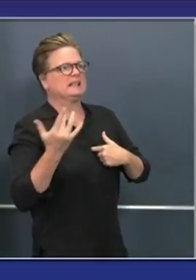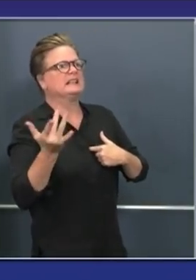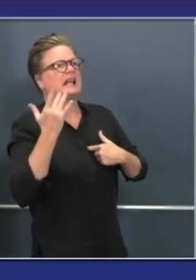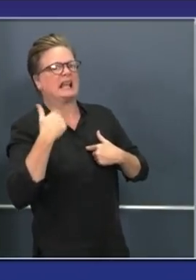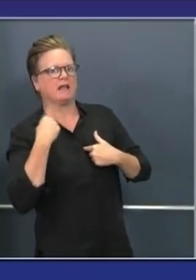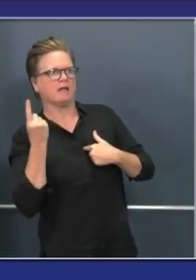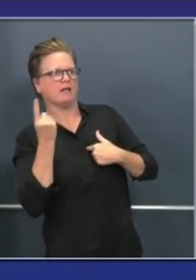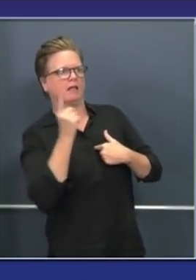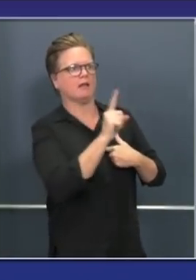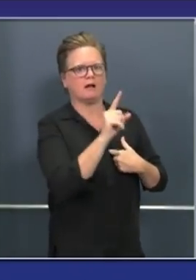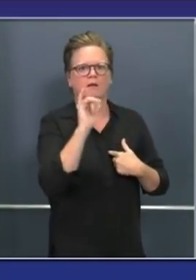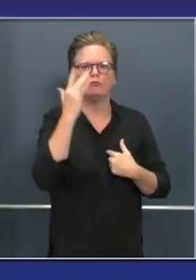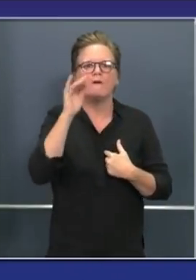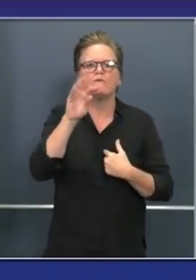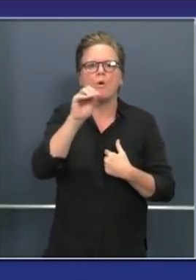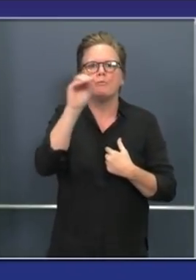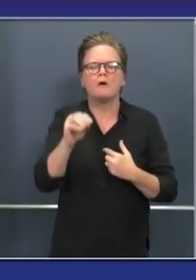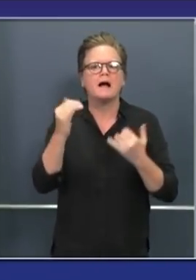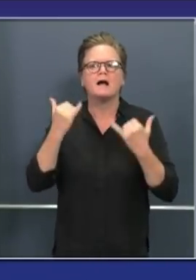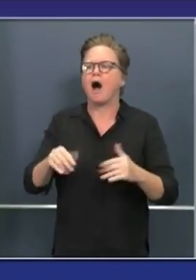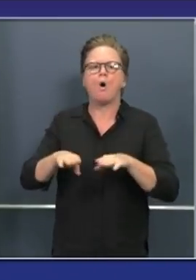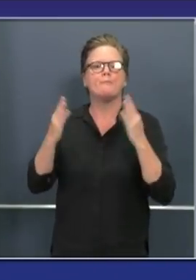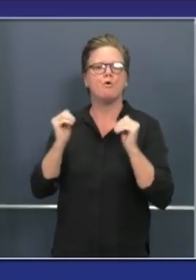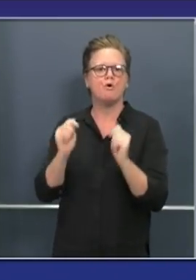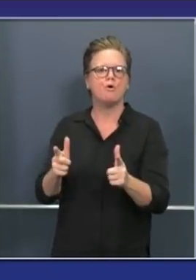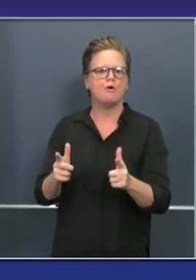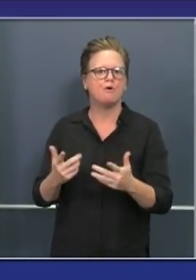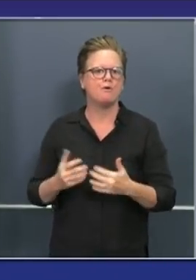FROM THE BLUE PART OF THIS CHART THAT THE TESTS WERE ALSO SCANT.